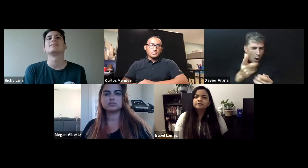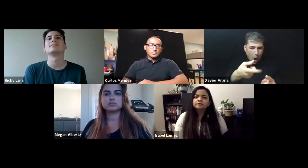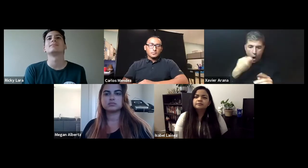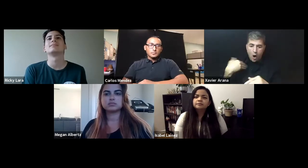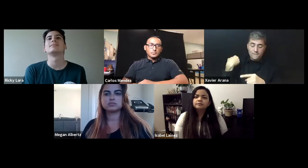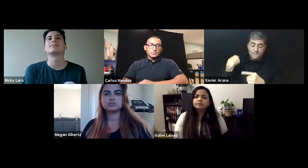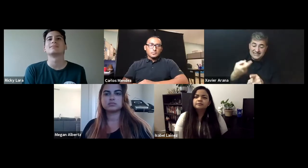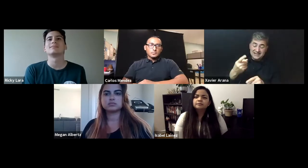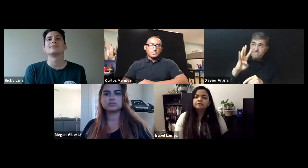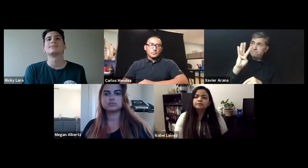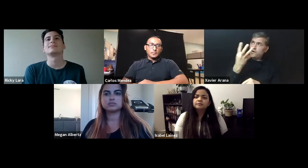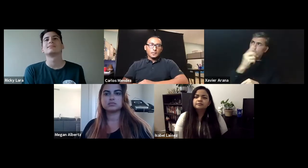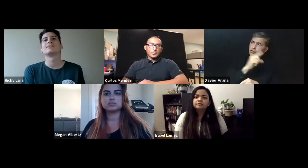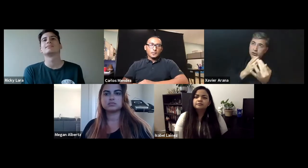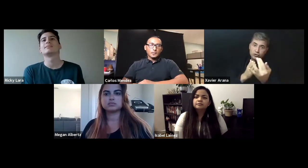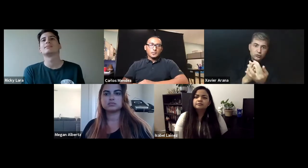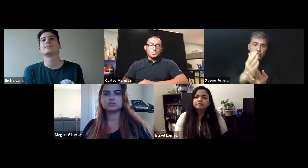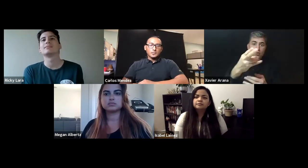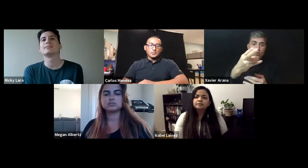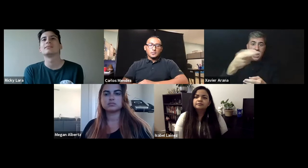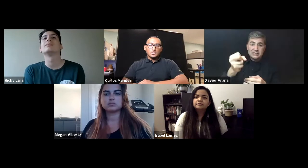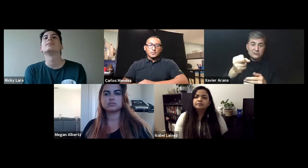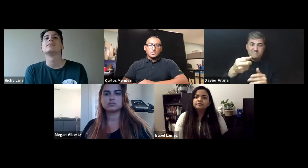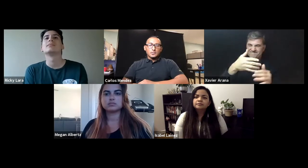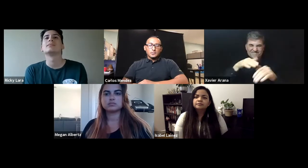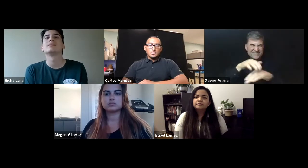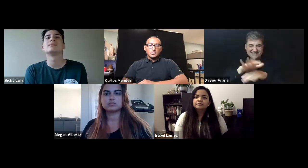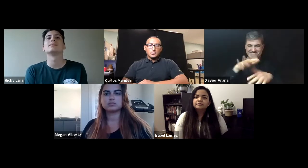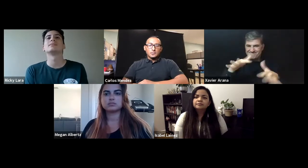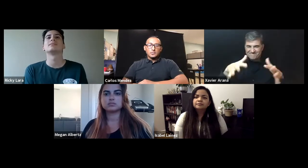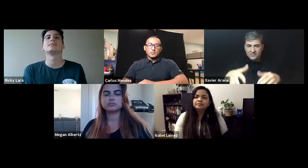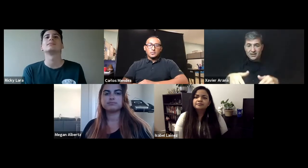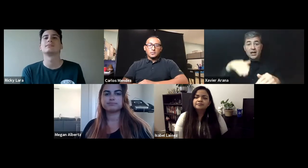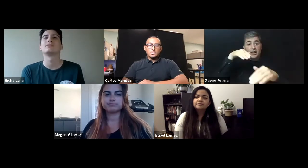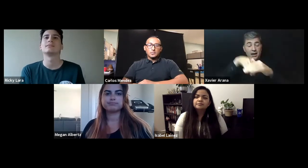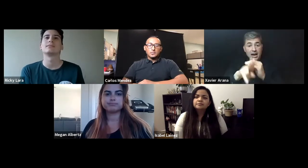was still going through that struggle of, you know, learning English,